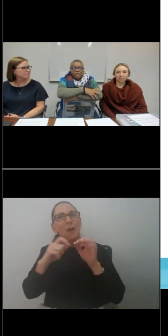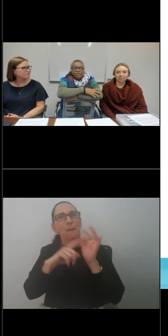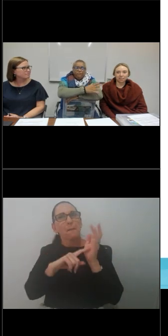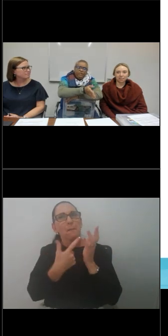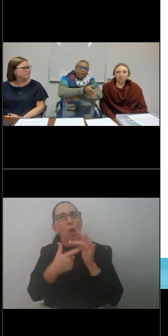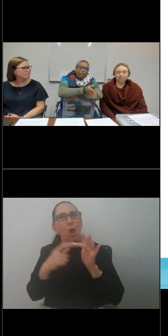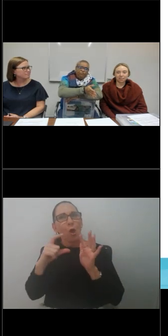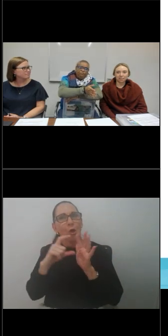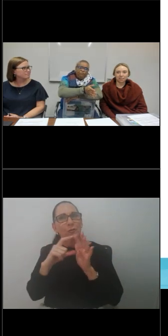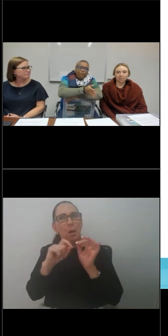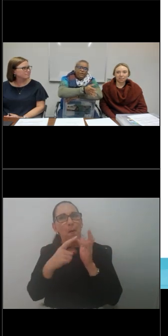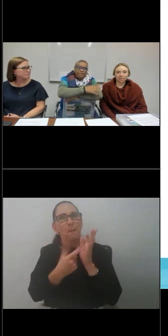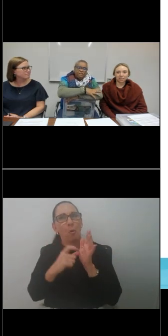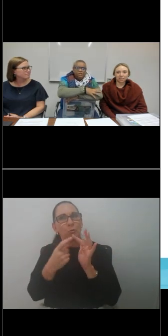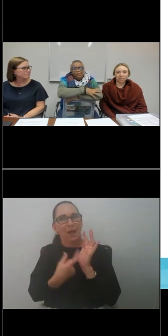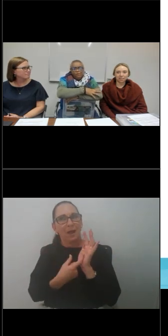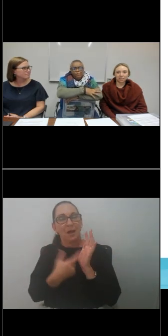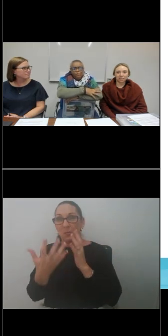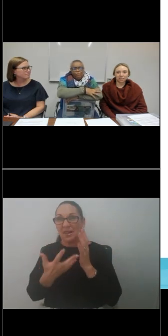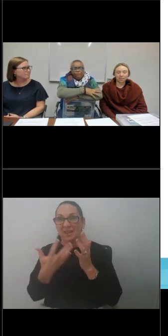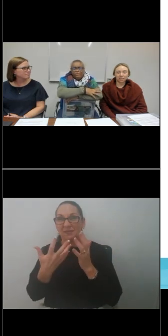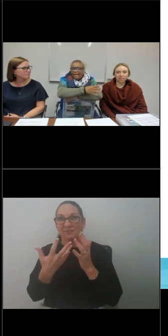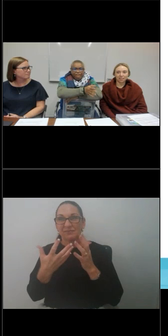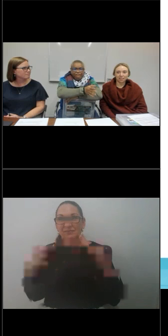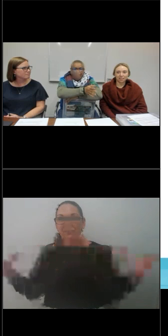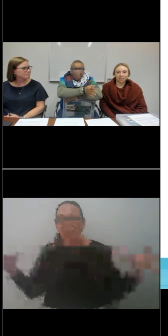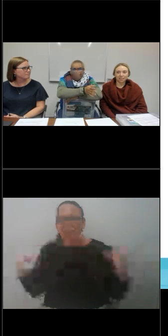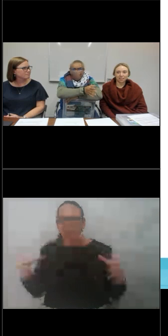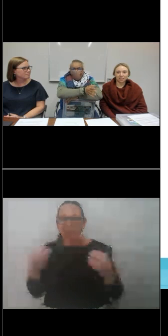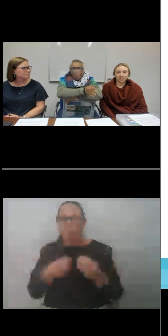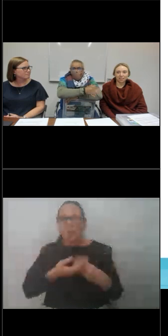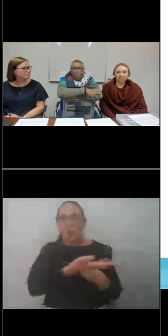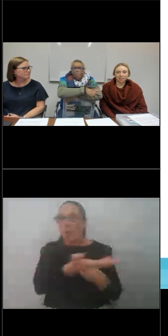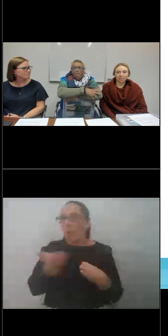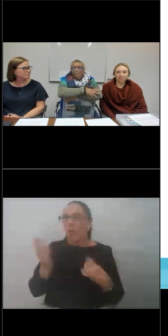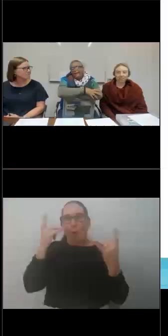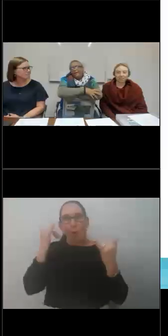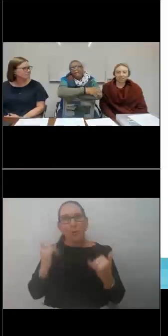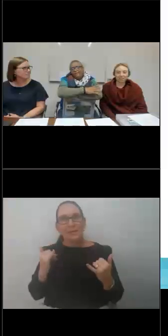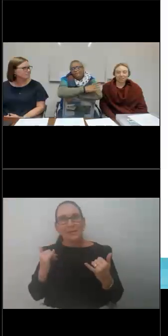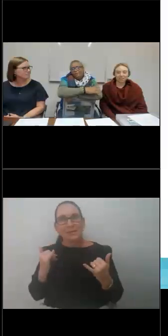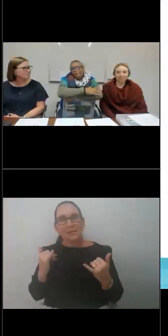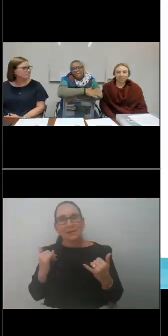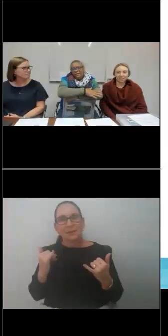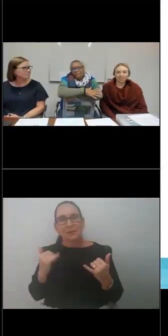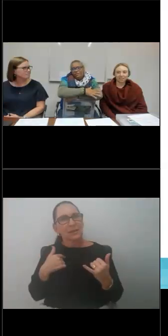you're in a room full of lawyers have you asked other people well when we did consultation our